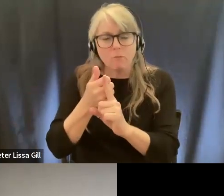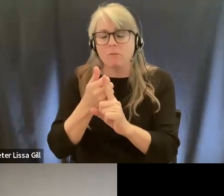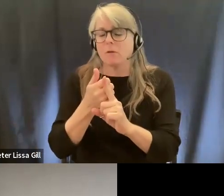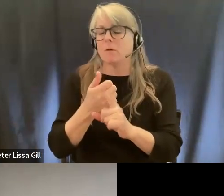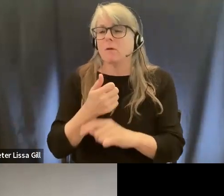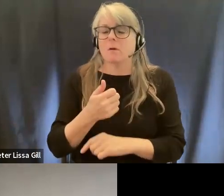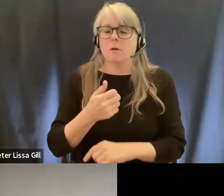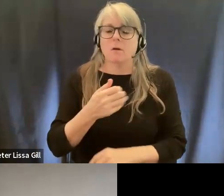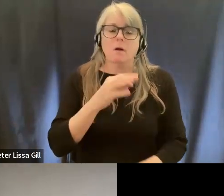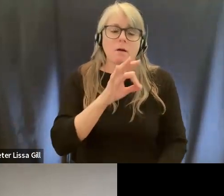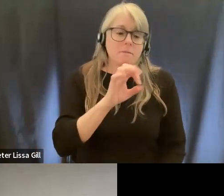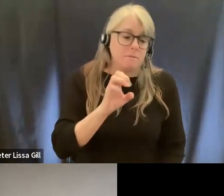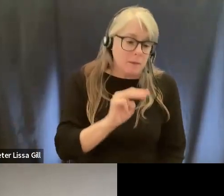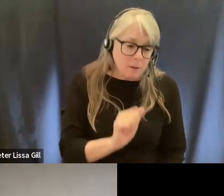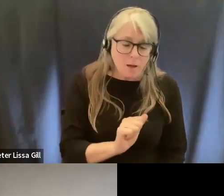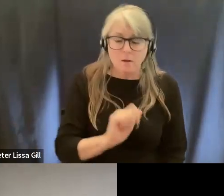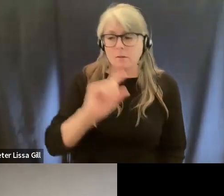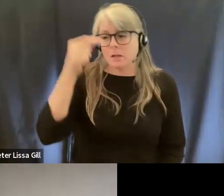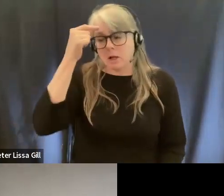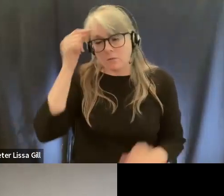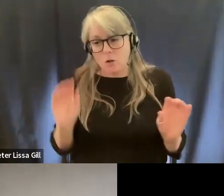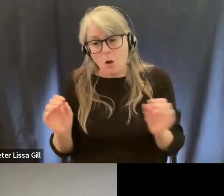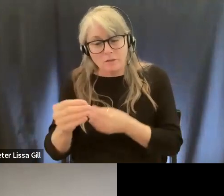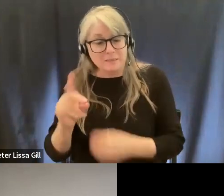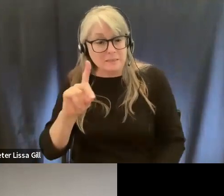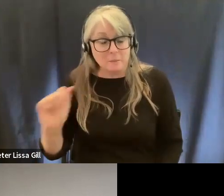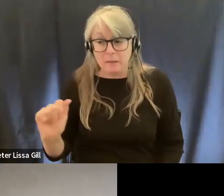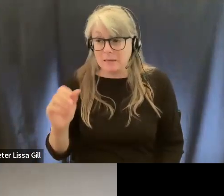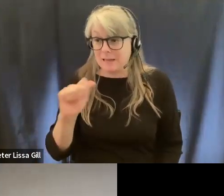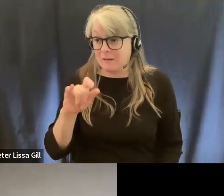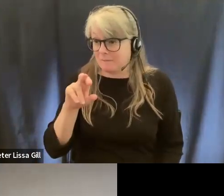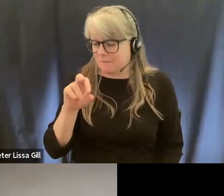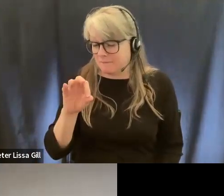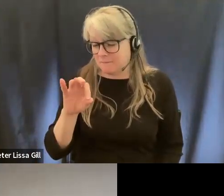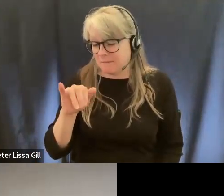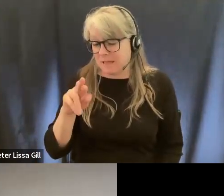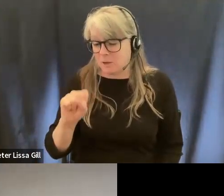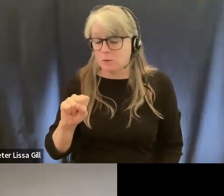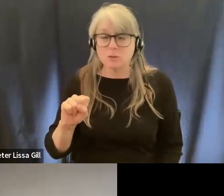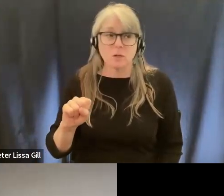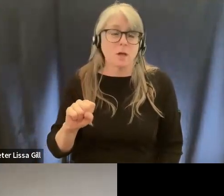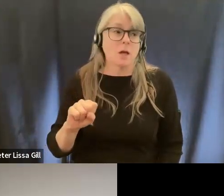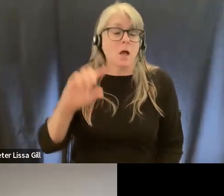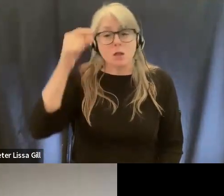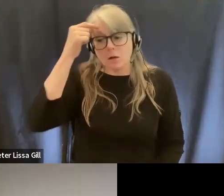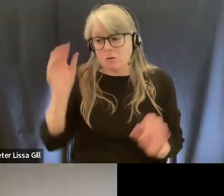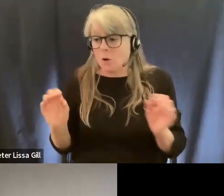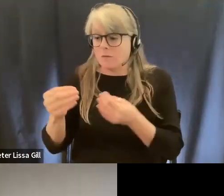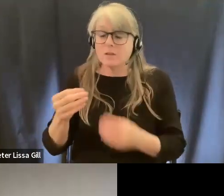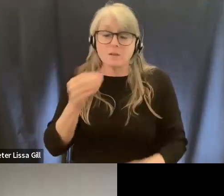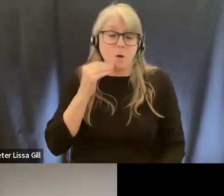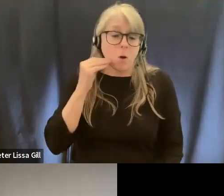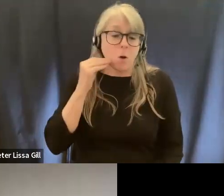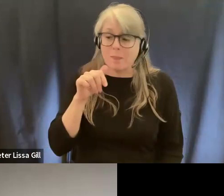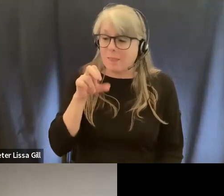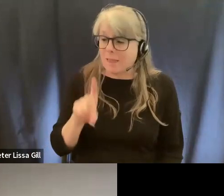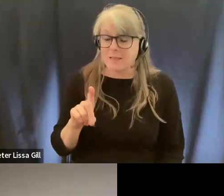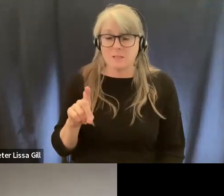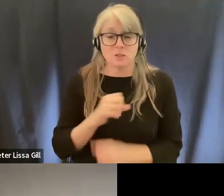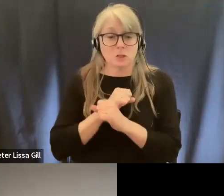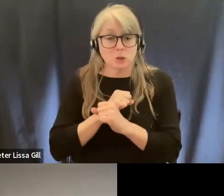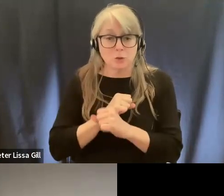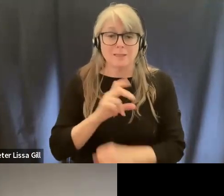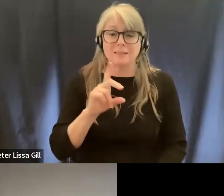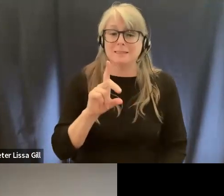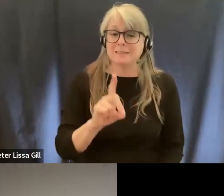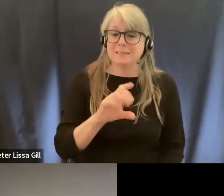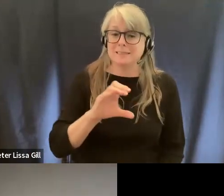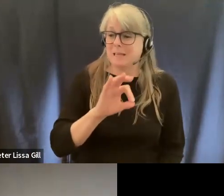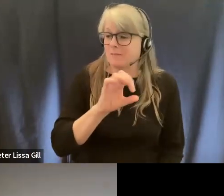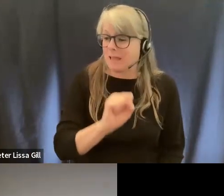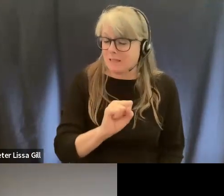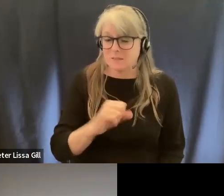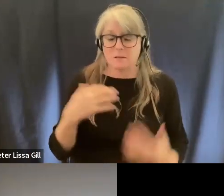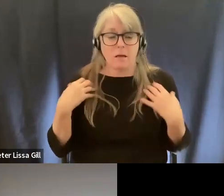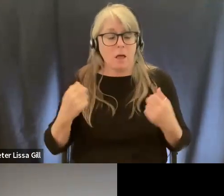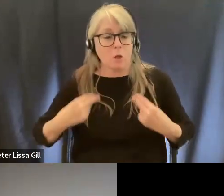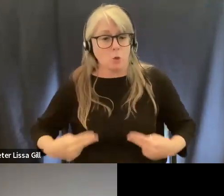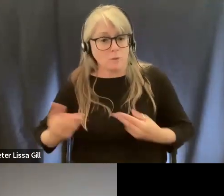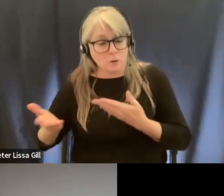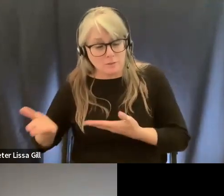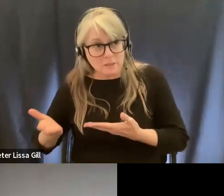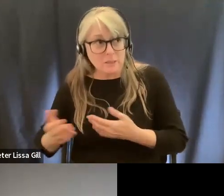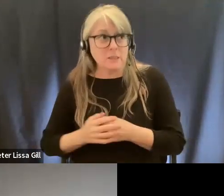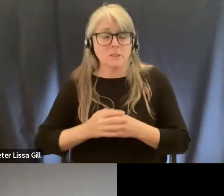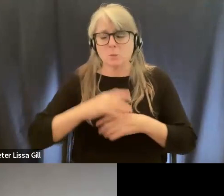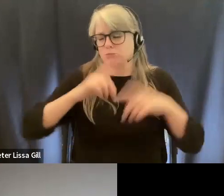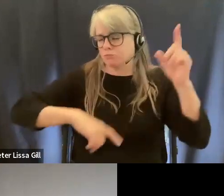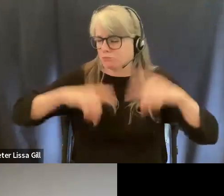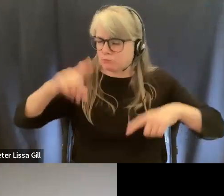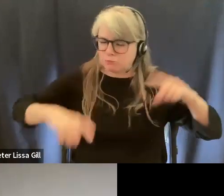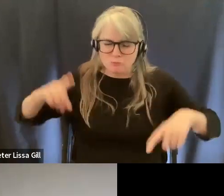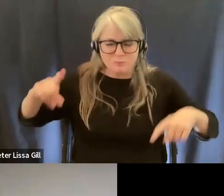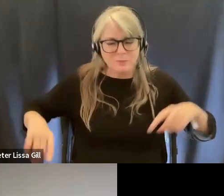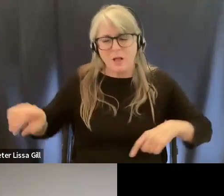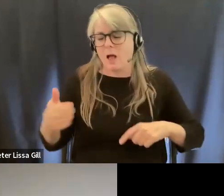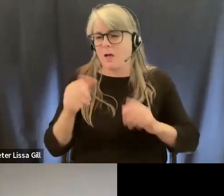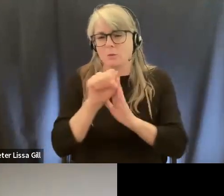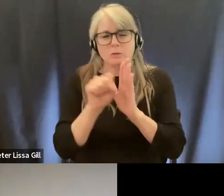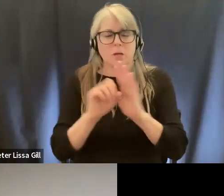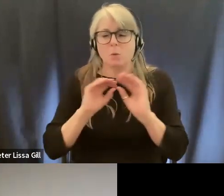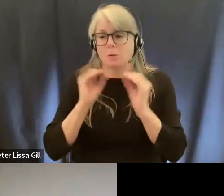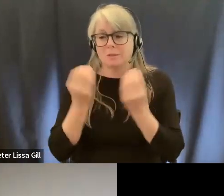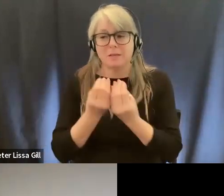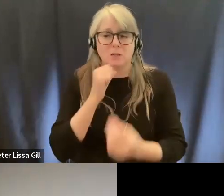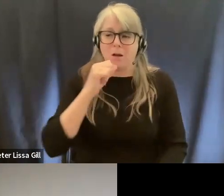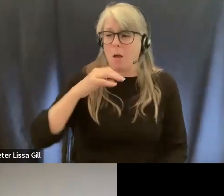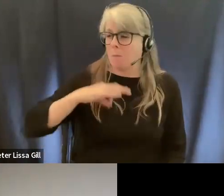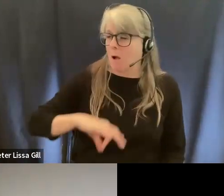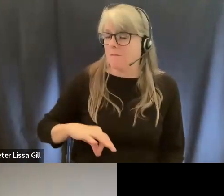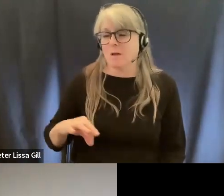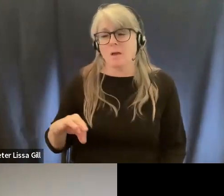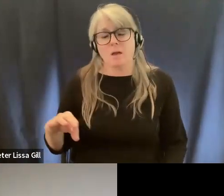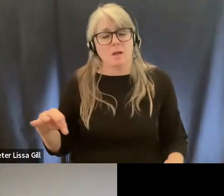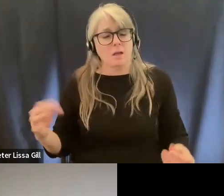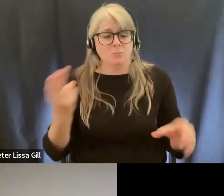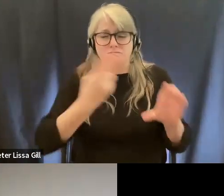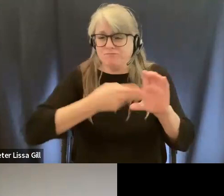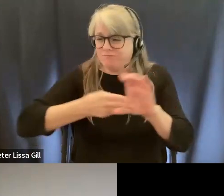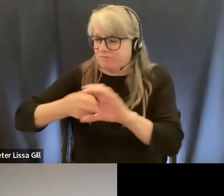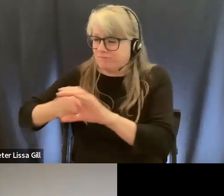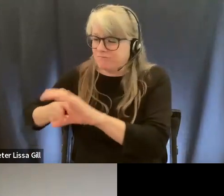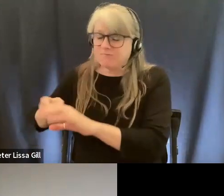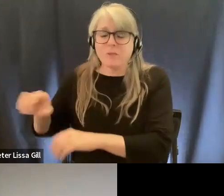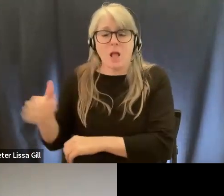DCFS. Health and Human Services. And many other statewide organizations, nonprofits. And other self-advocates across the state.